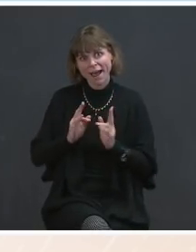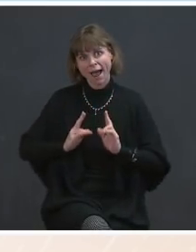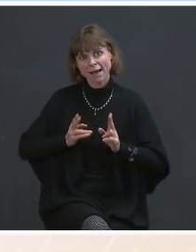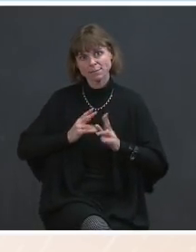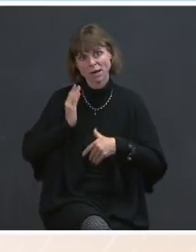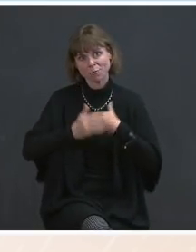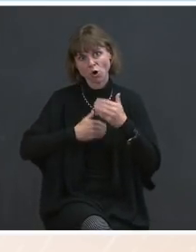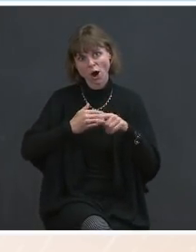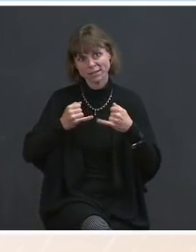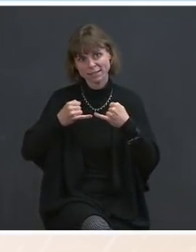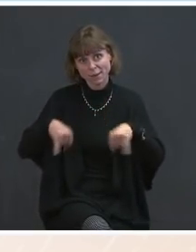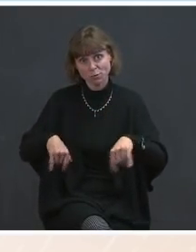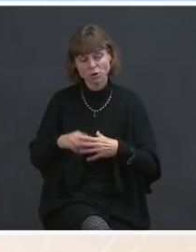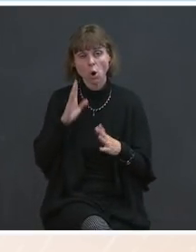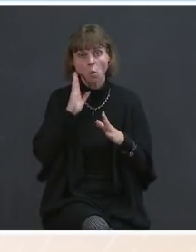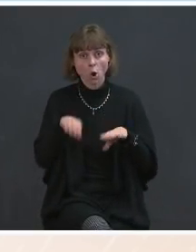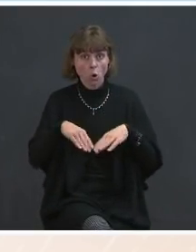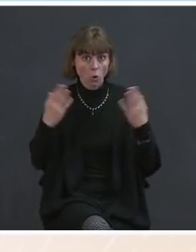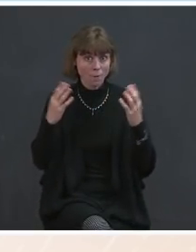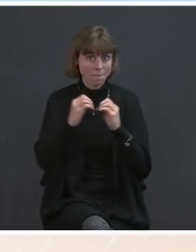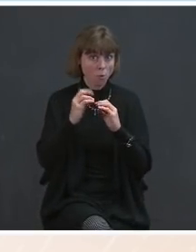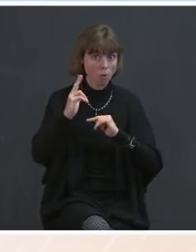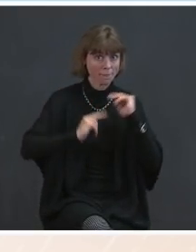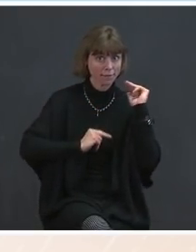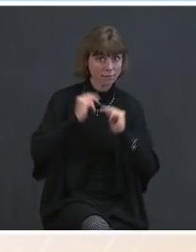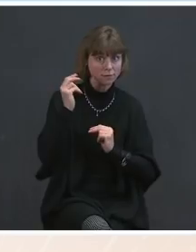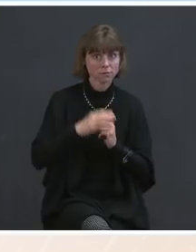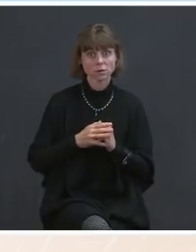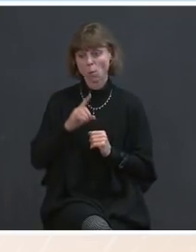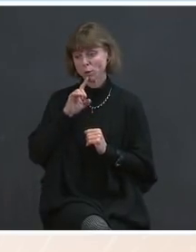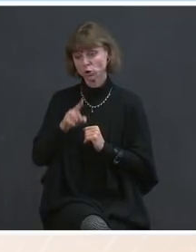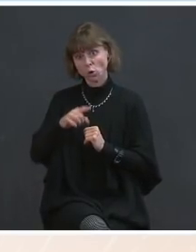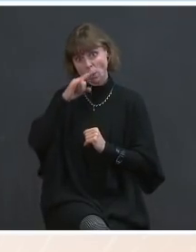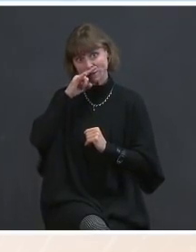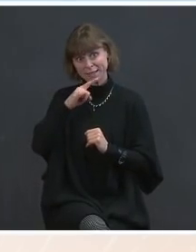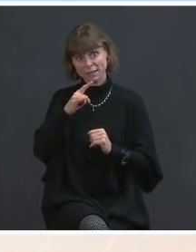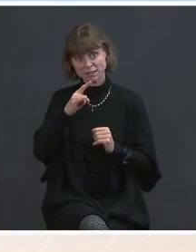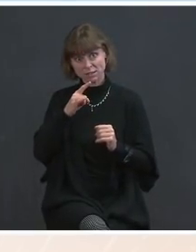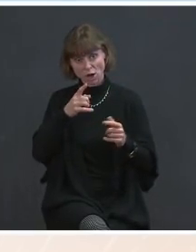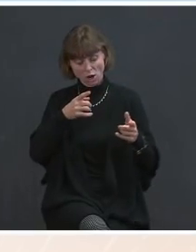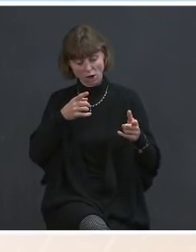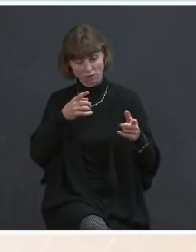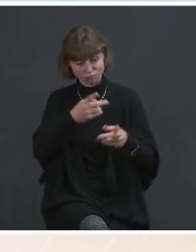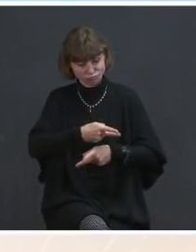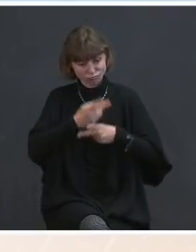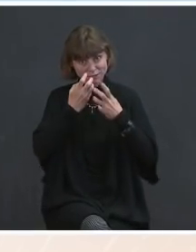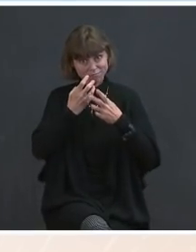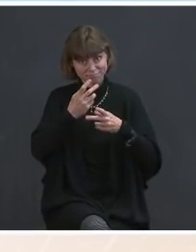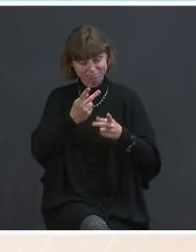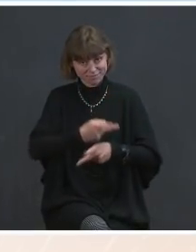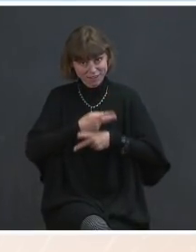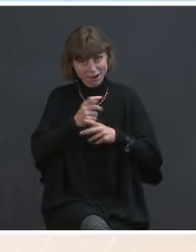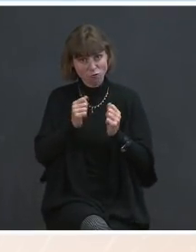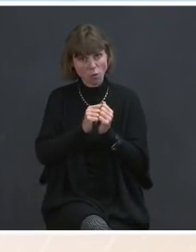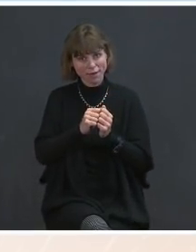that will open more facilities, that will ensure kids are treated with humanity and also treated safely. And that's his focus.